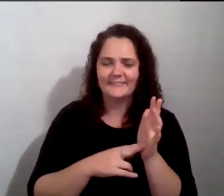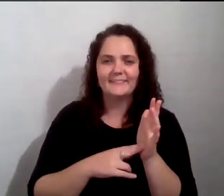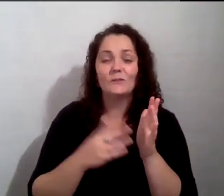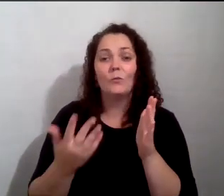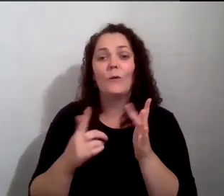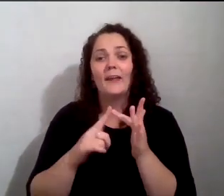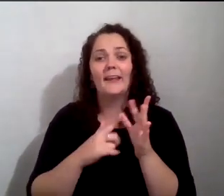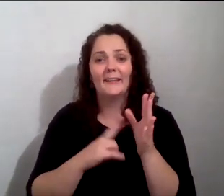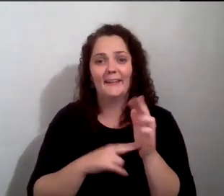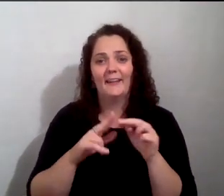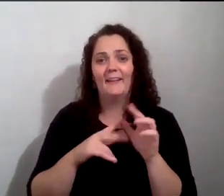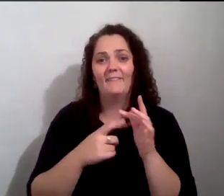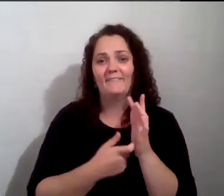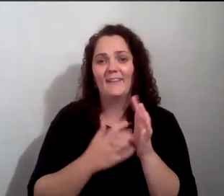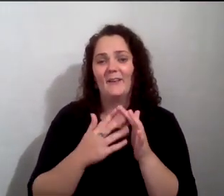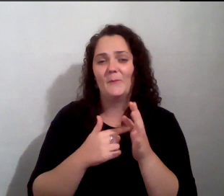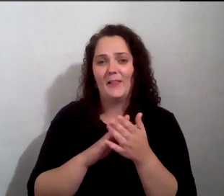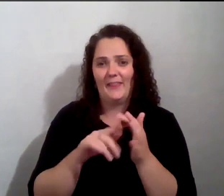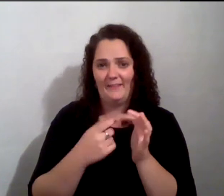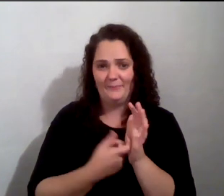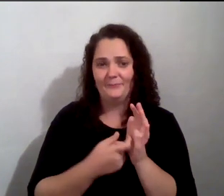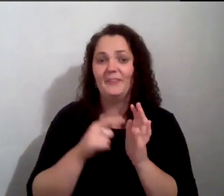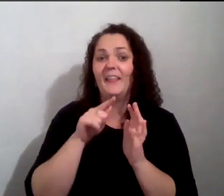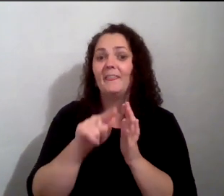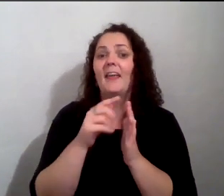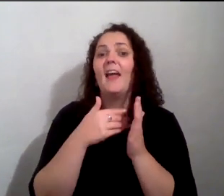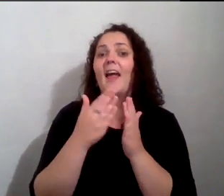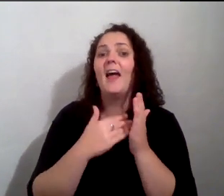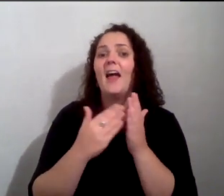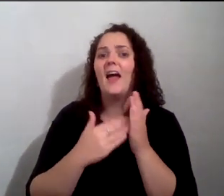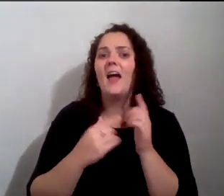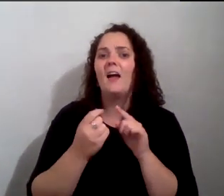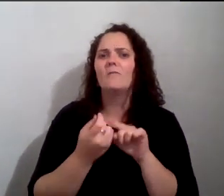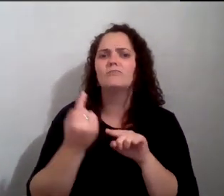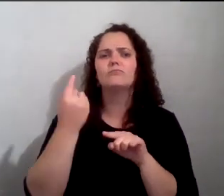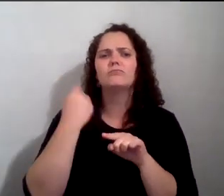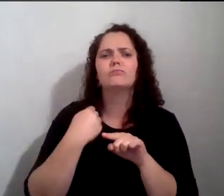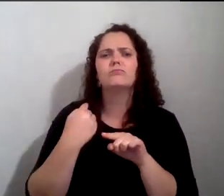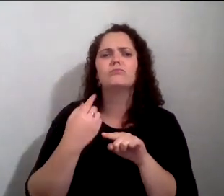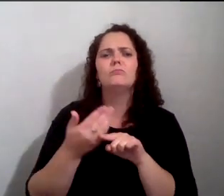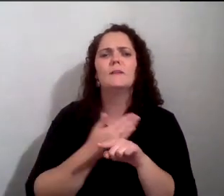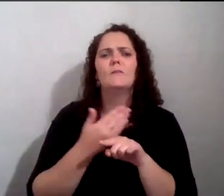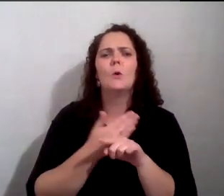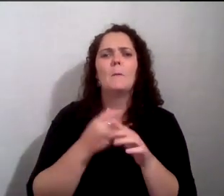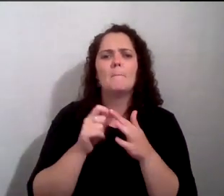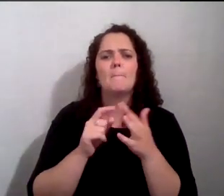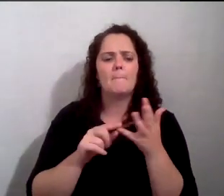and deserving of being in museums, but many people like Mountford, like also Tony Tucson in the Art Gallery of New South Wales are